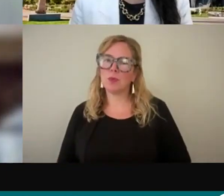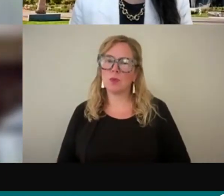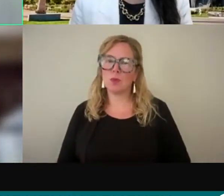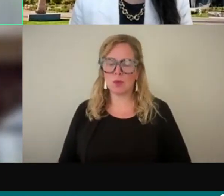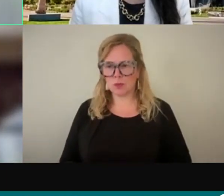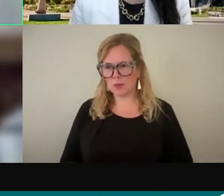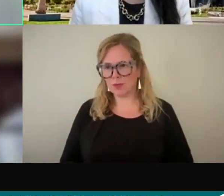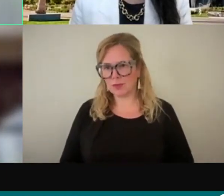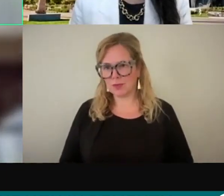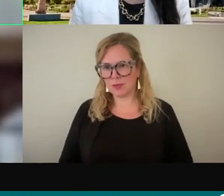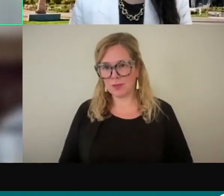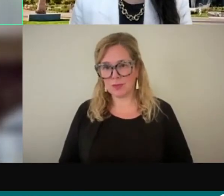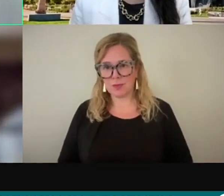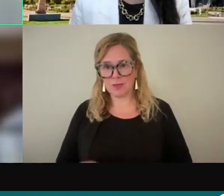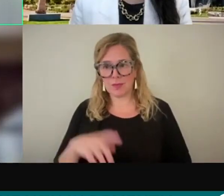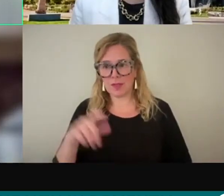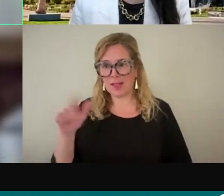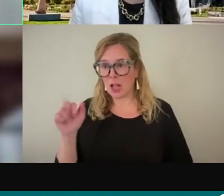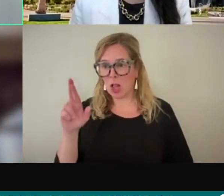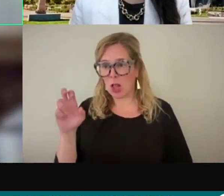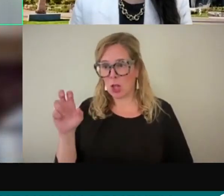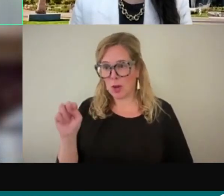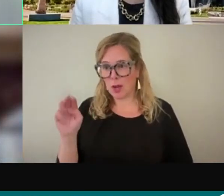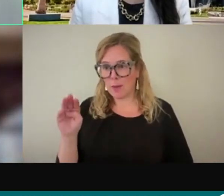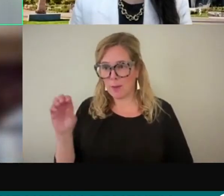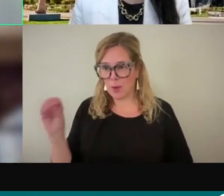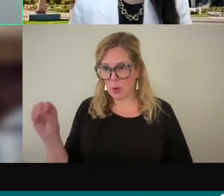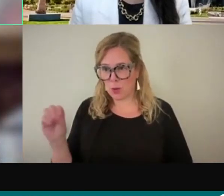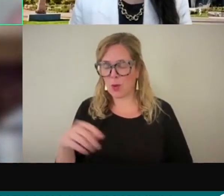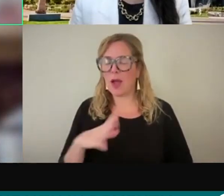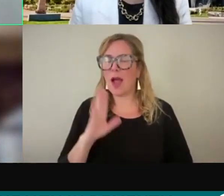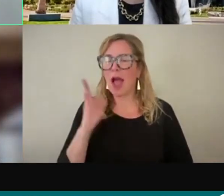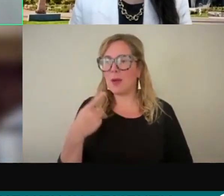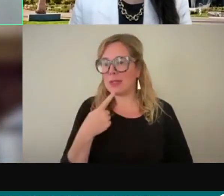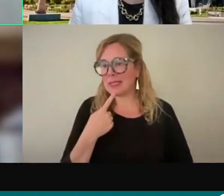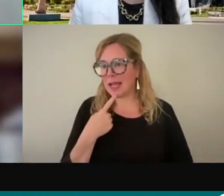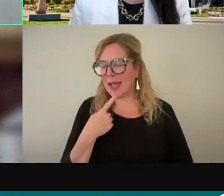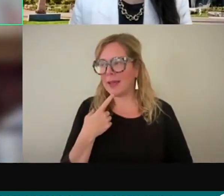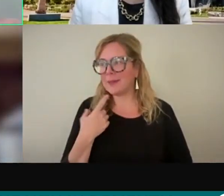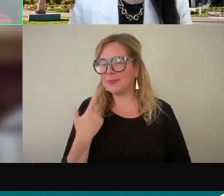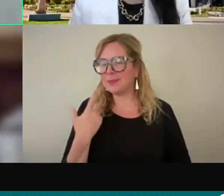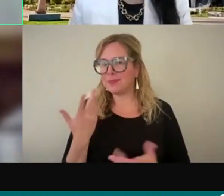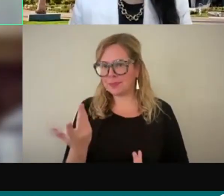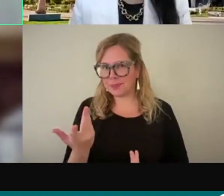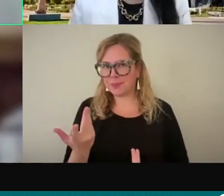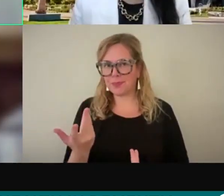Lauren Moo: This is Lauren Moo, I'll just say that so some of us here work in the VA,